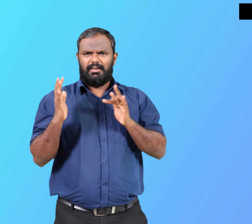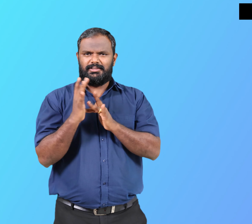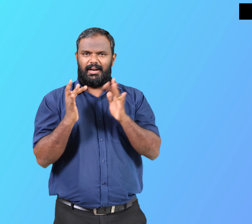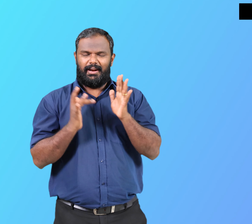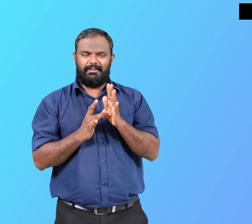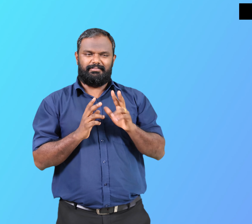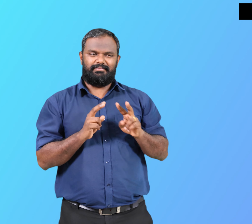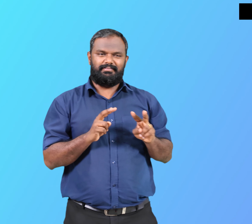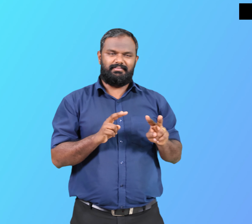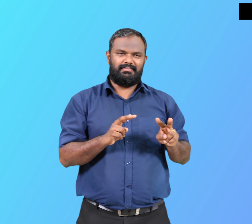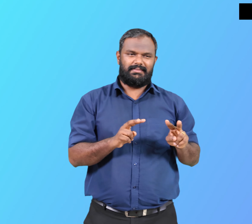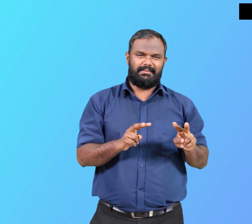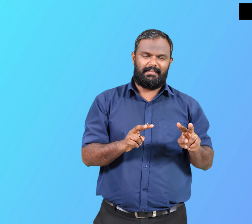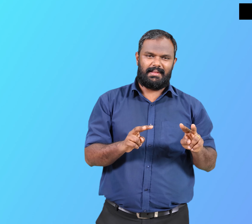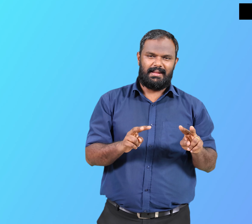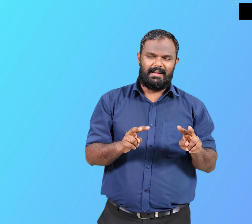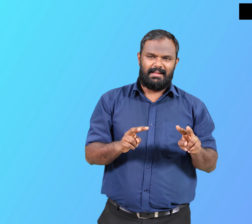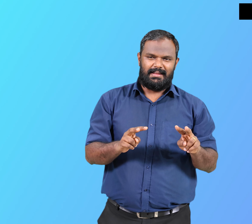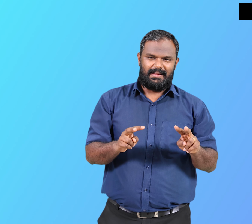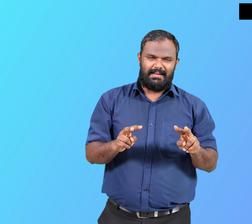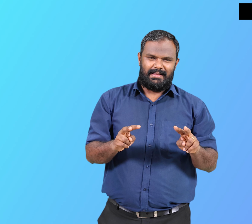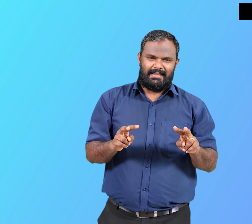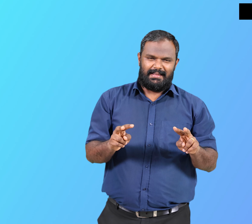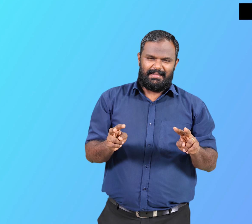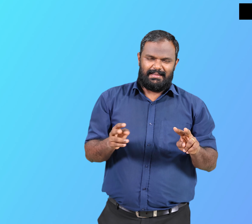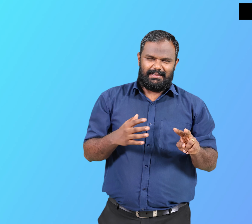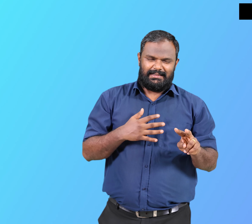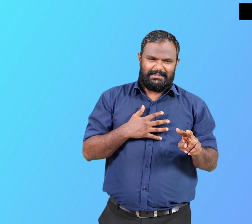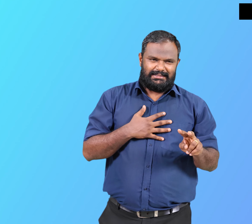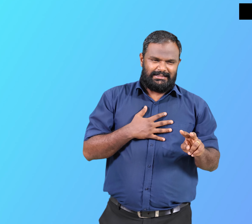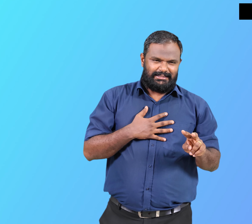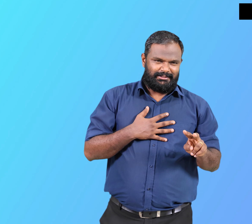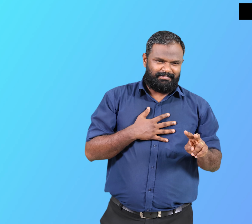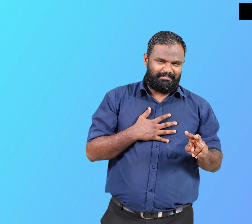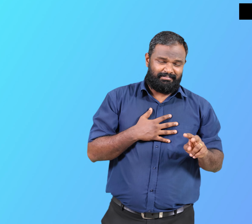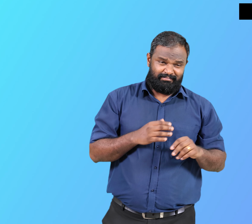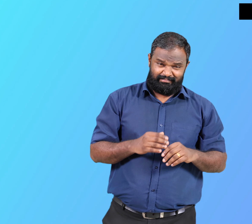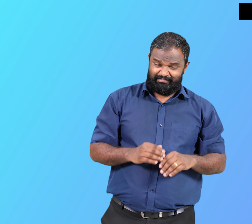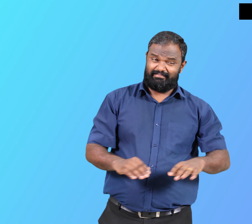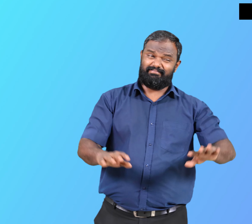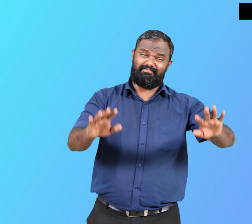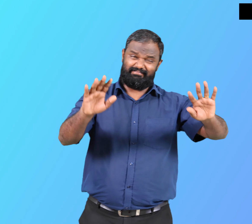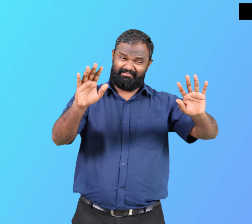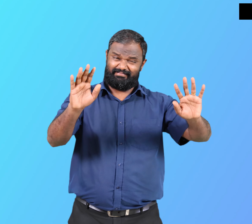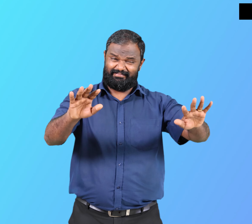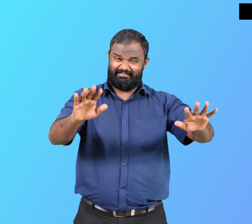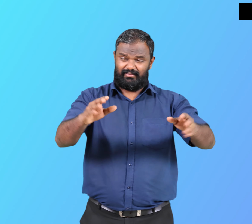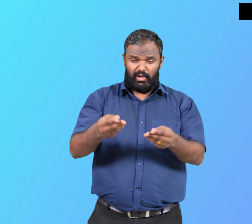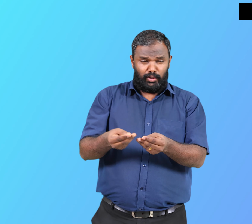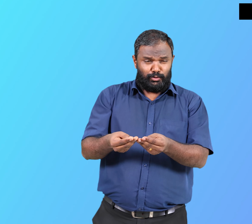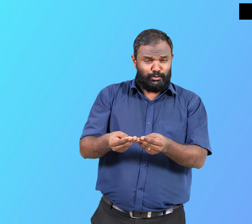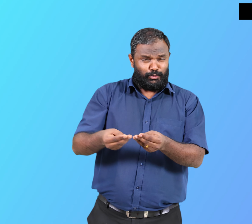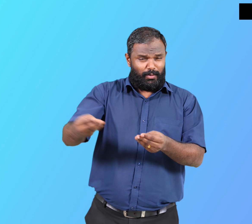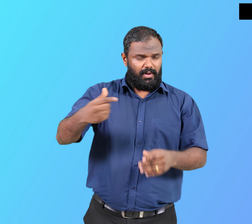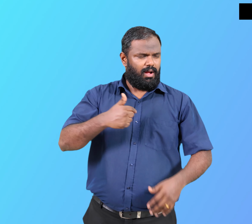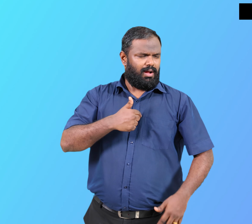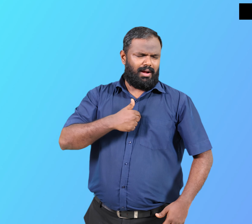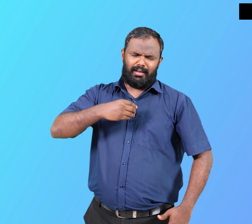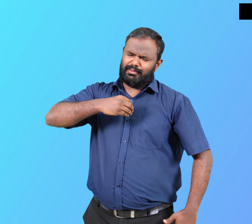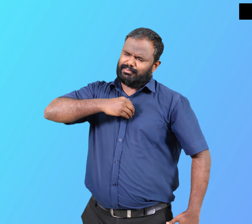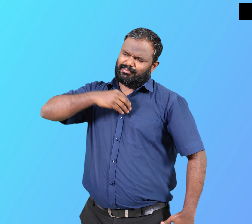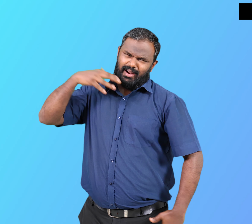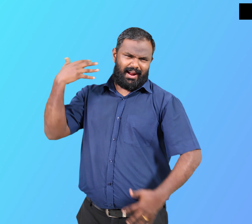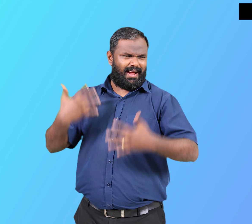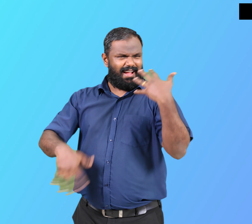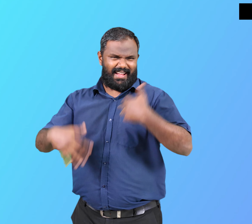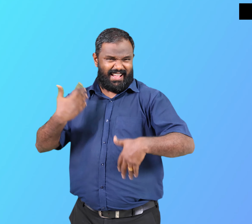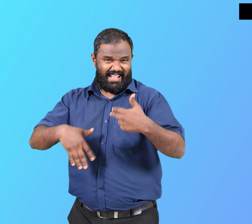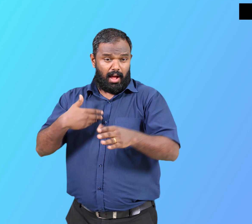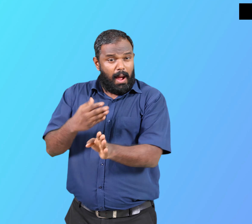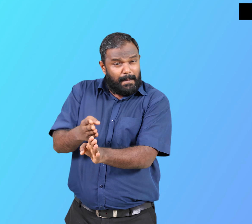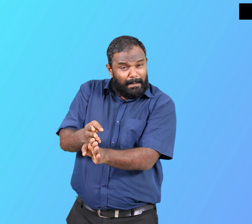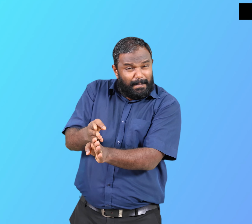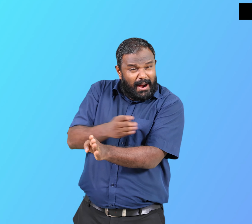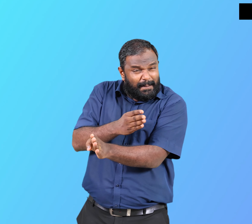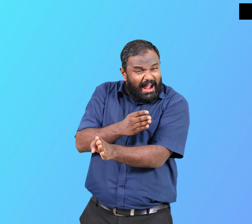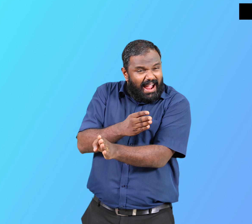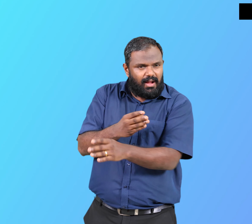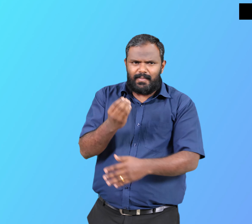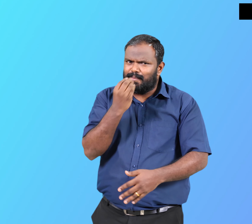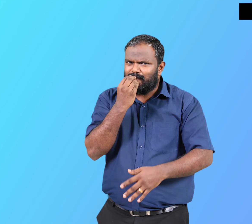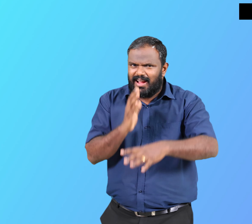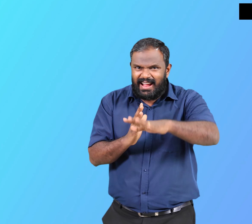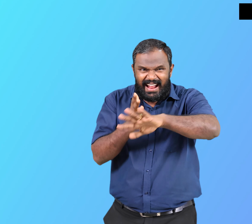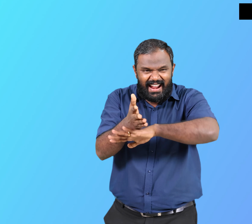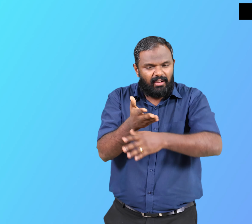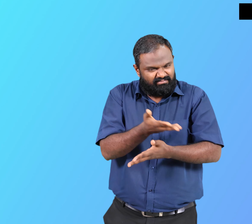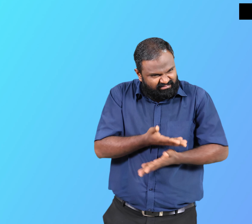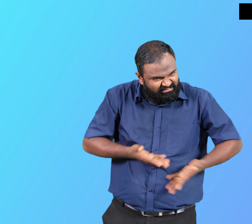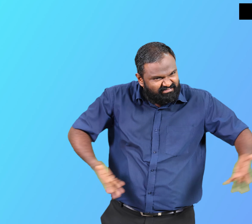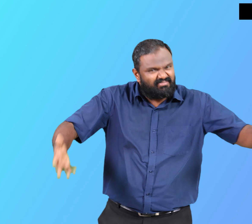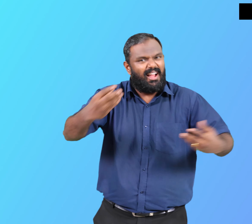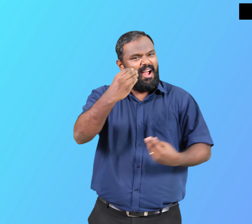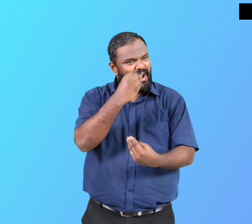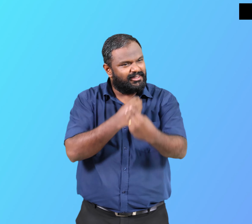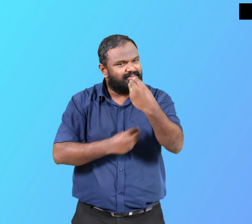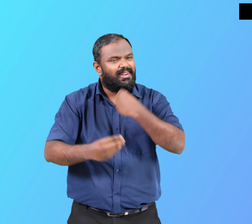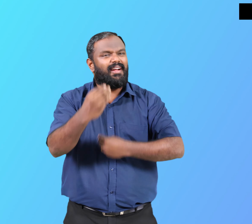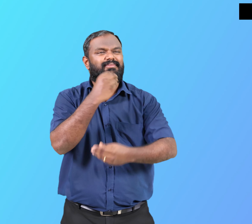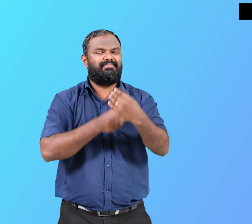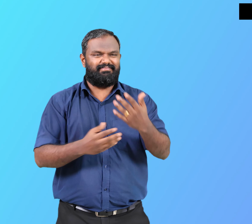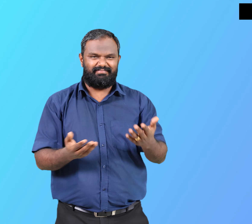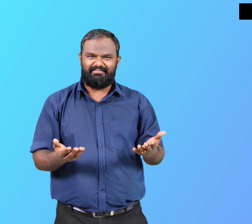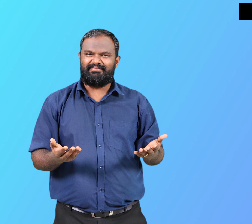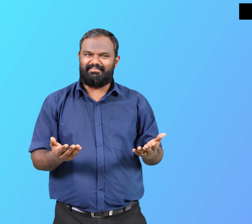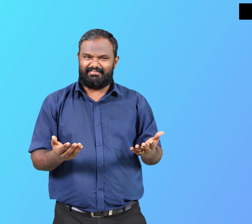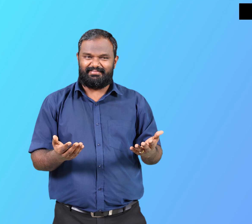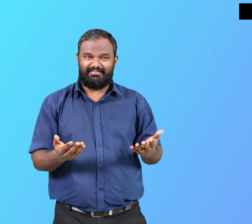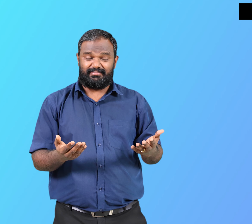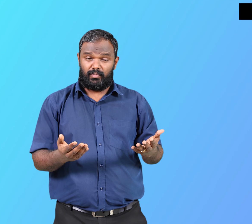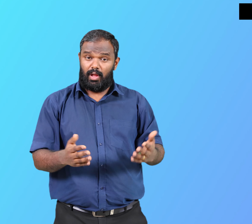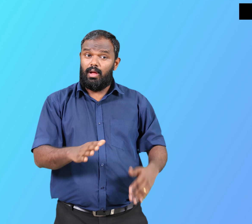Jesus said to them, “I wanted very much to eat this Passover meal with you before I die.